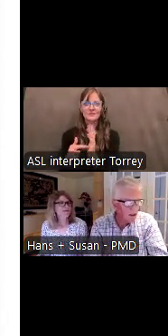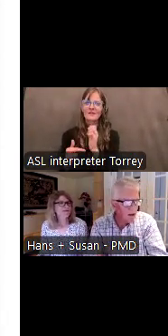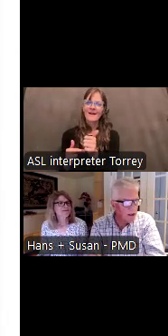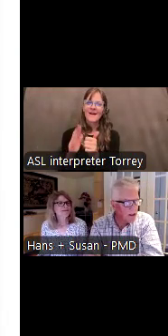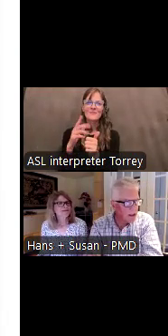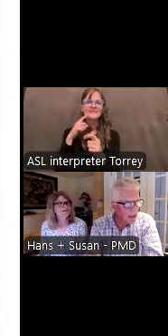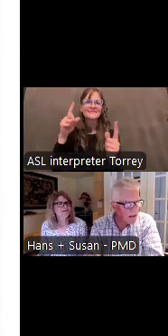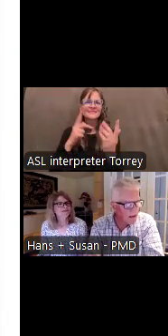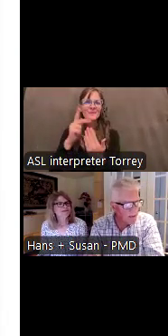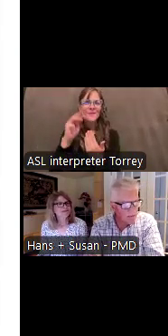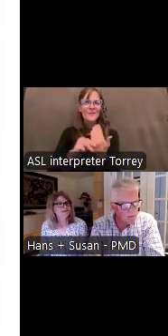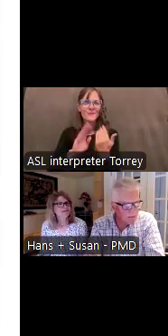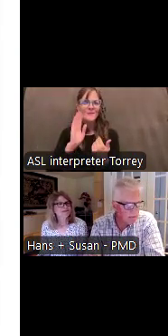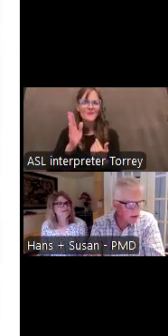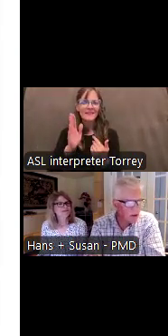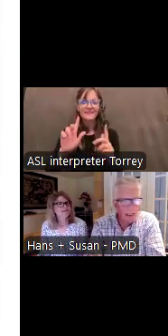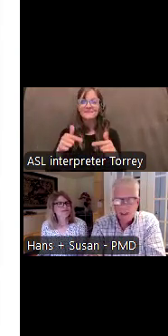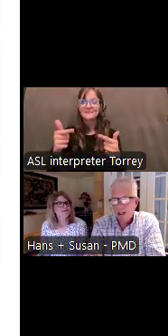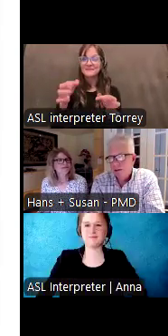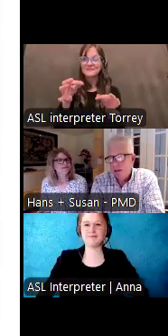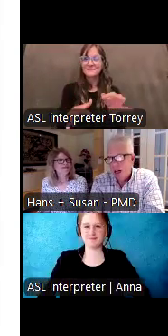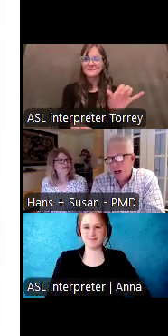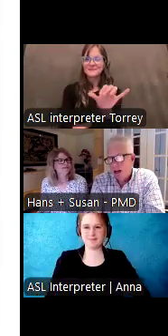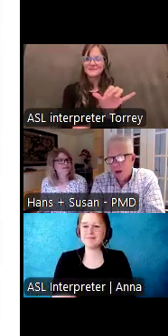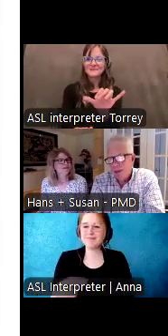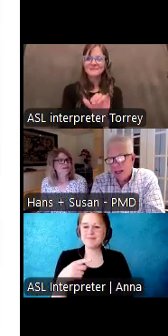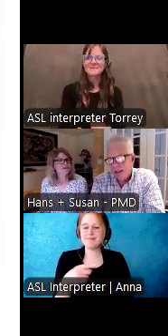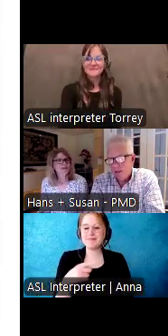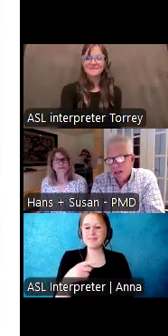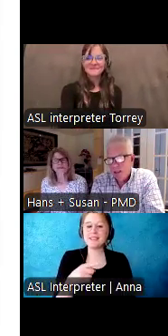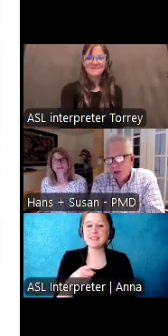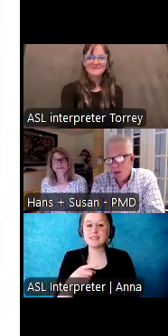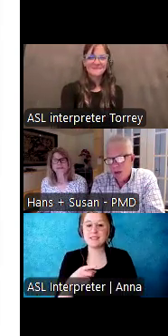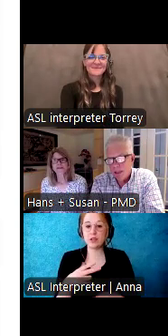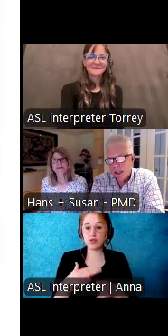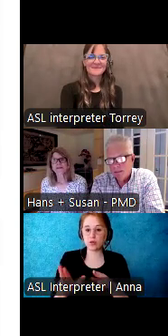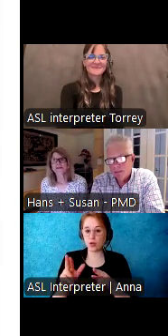So this is a little illustration of our website, the front page for our website.